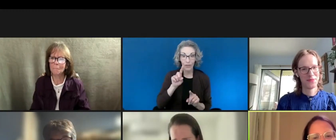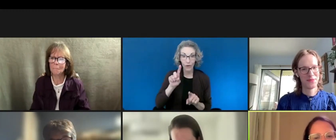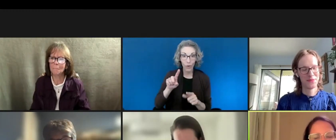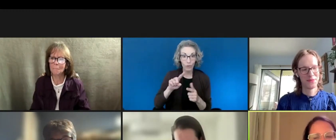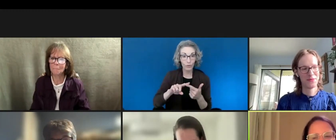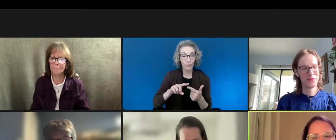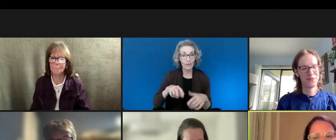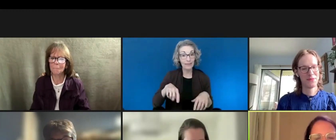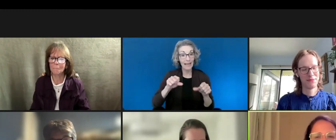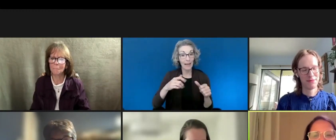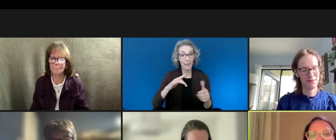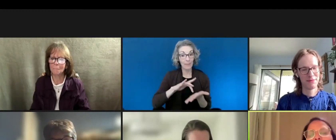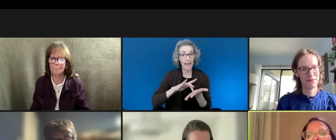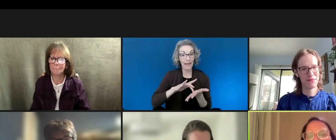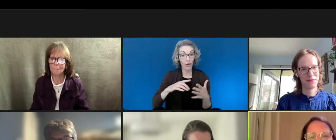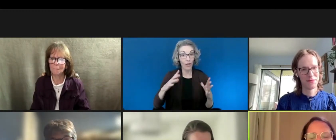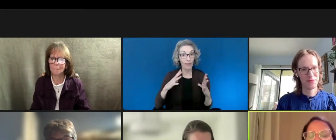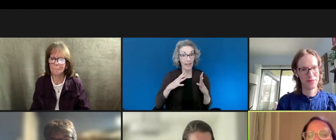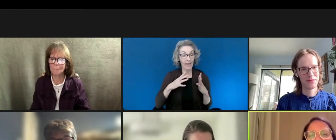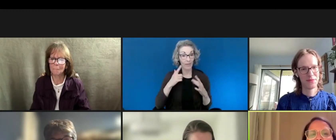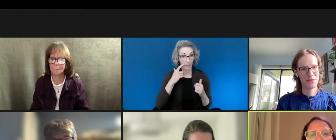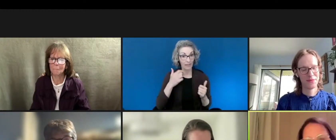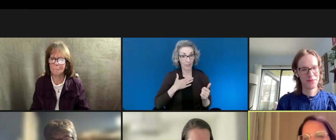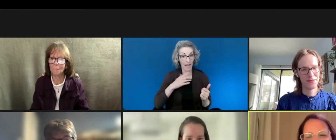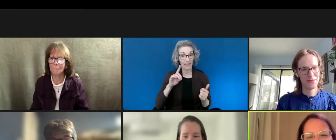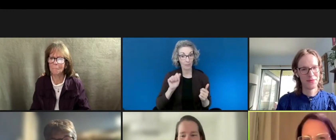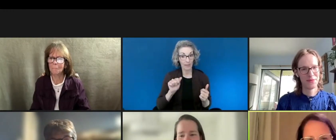a medical leave because of my disability and